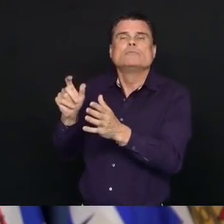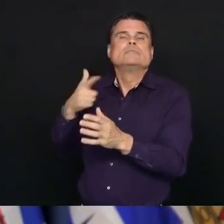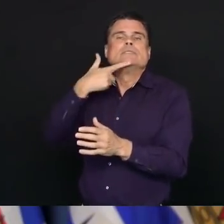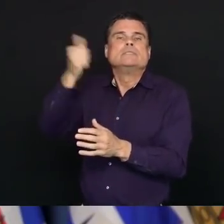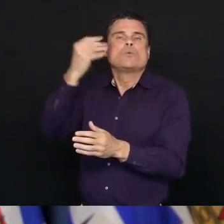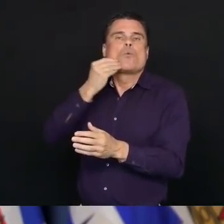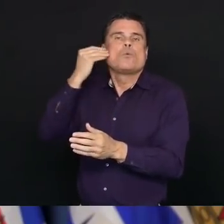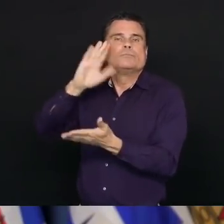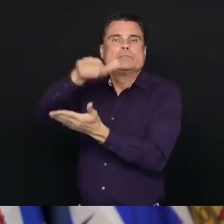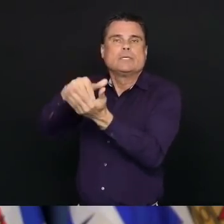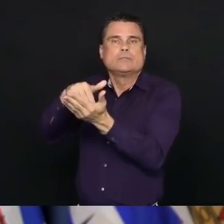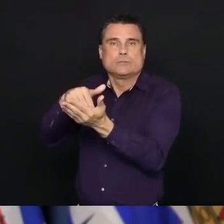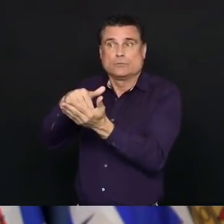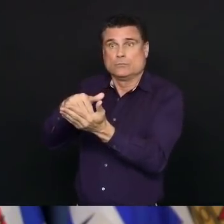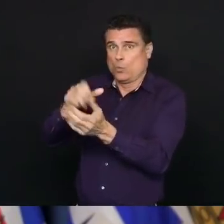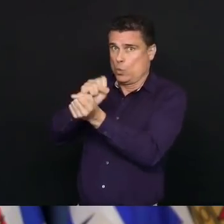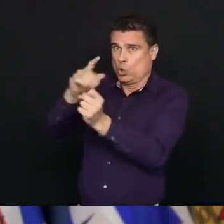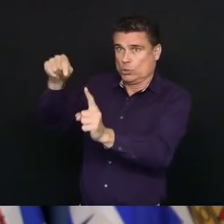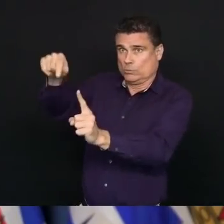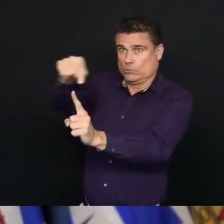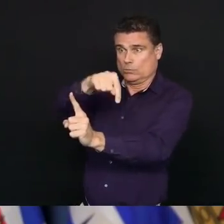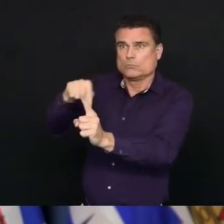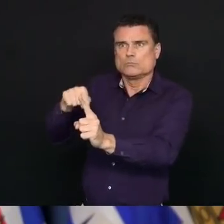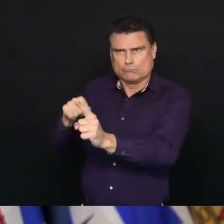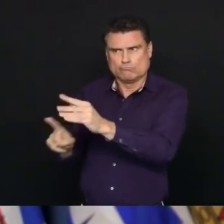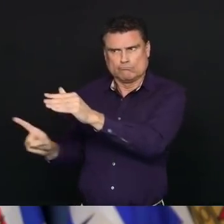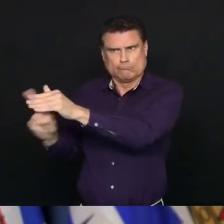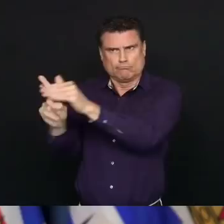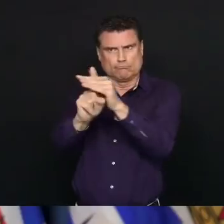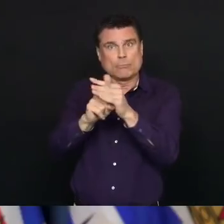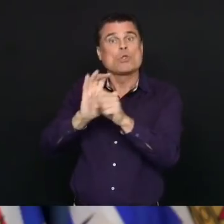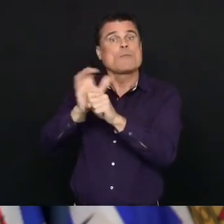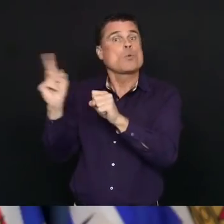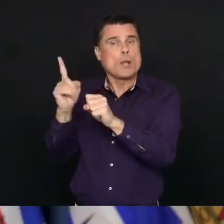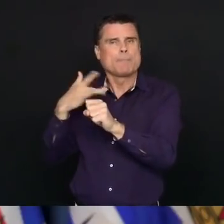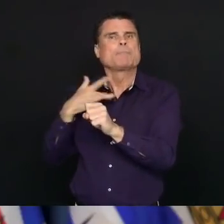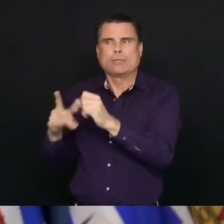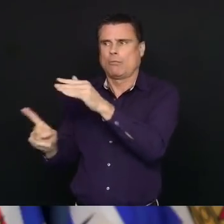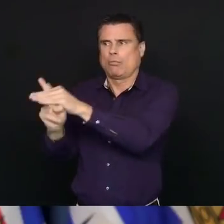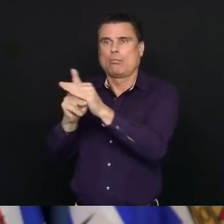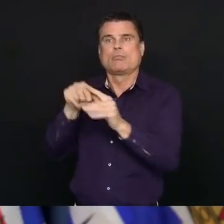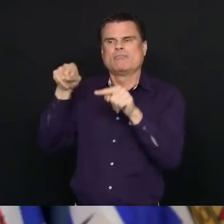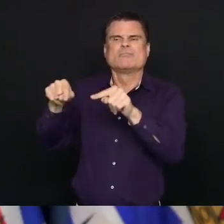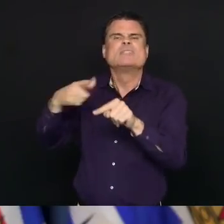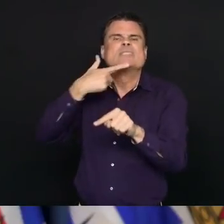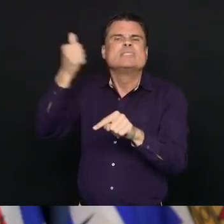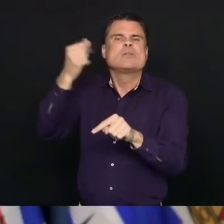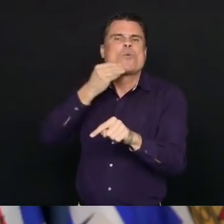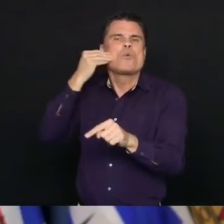As you know as Doctor Henry said today there are a lot of cases in long-term care that represents a significant portion